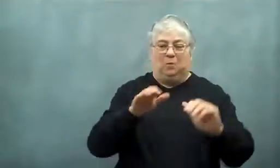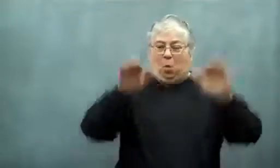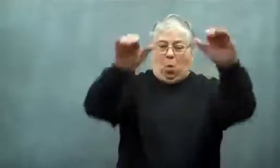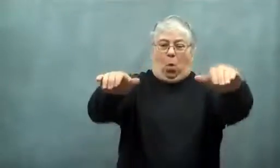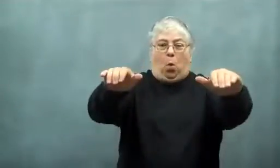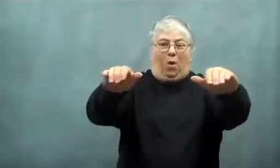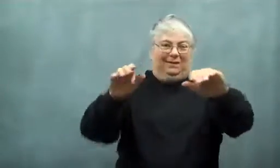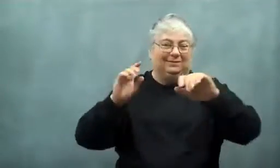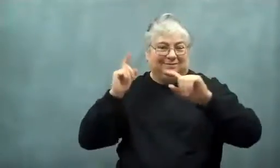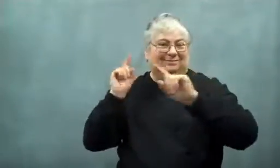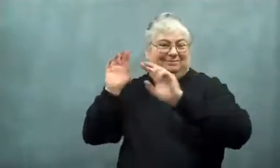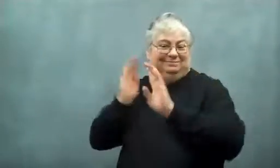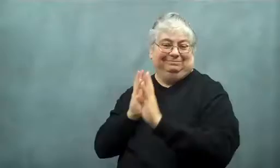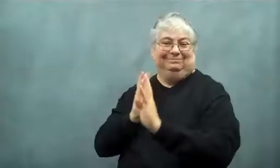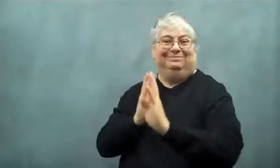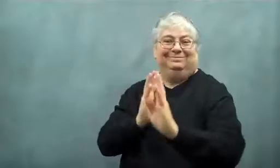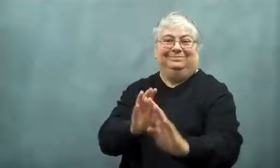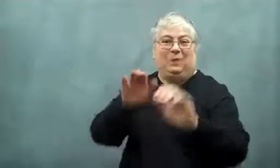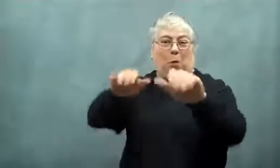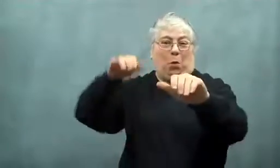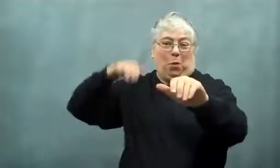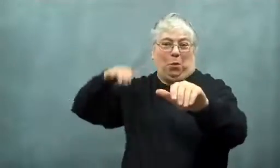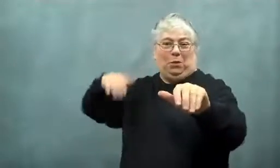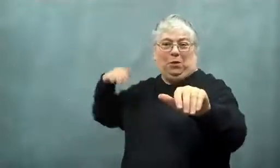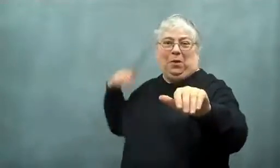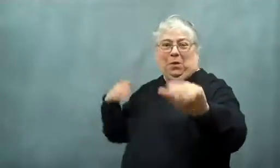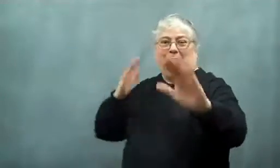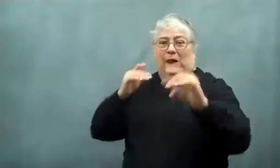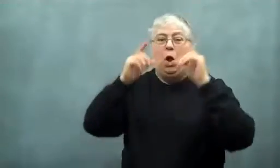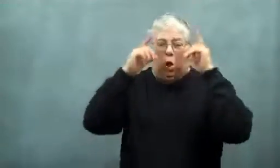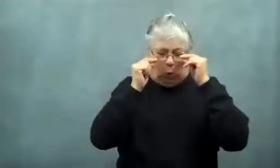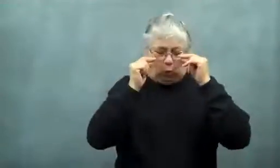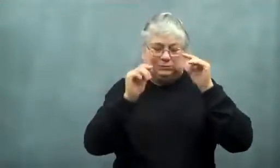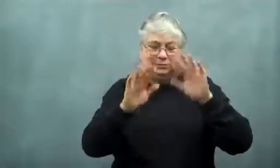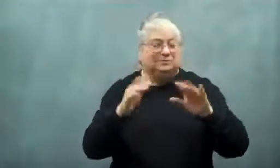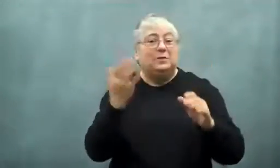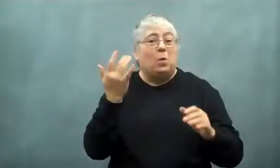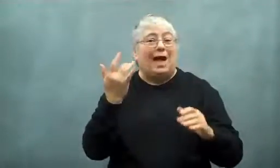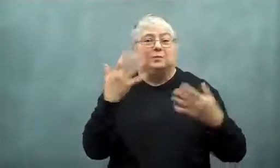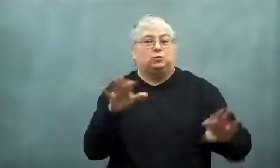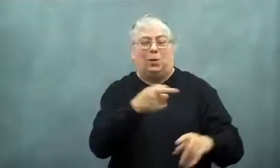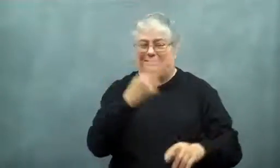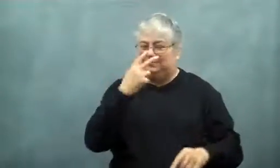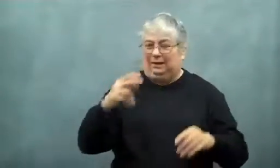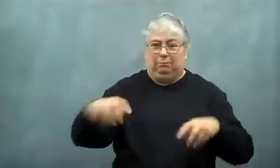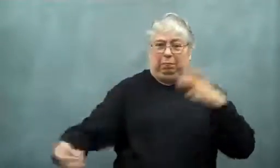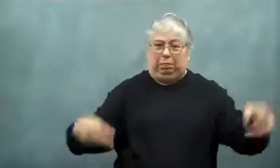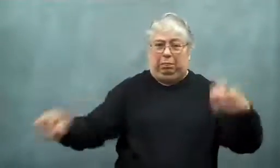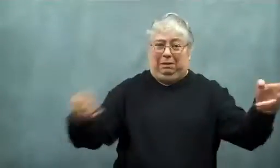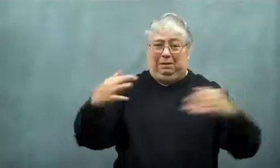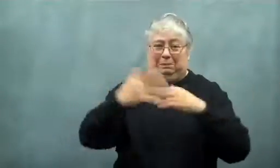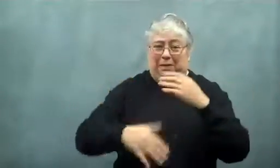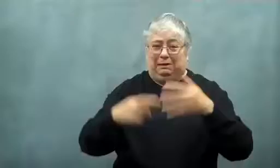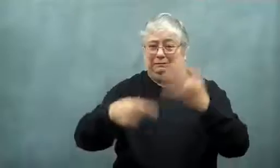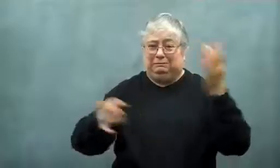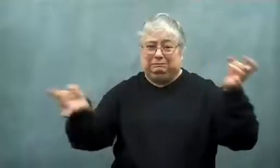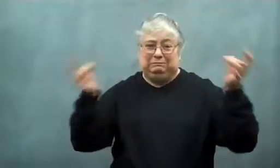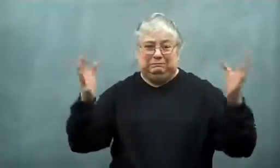with their hands on the shoulder of the child ahead of them.